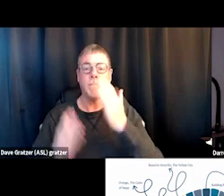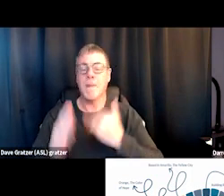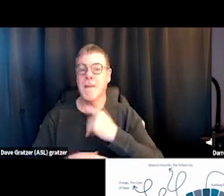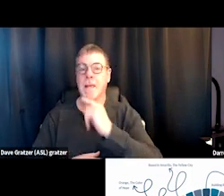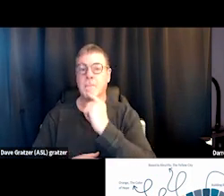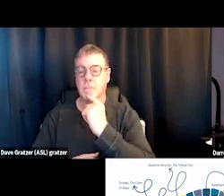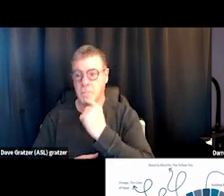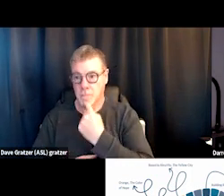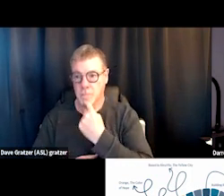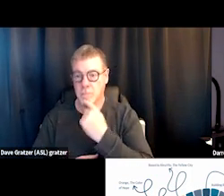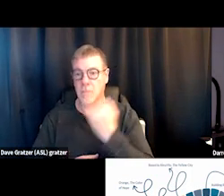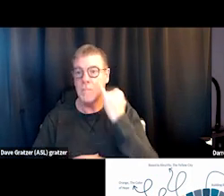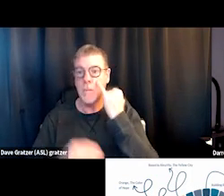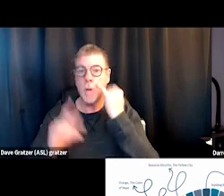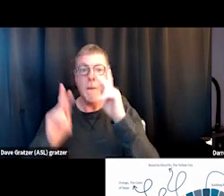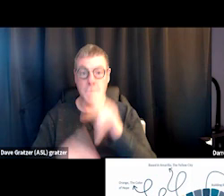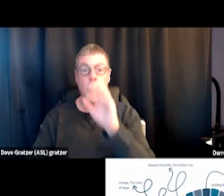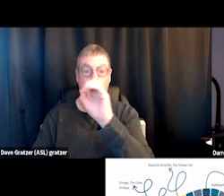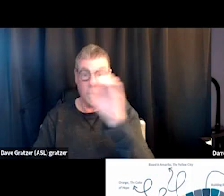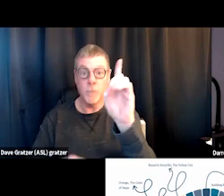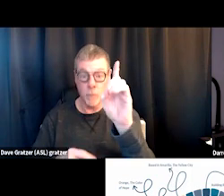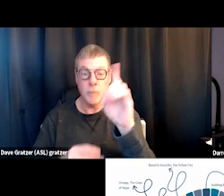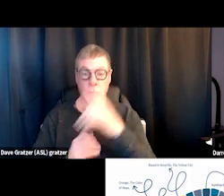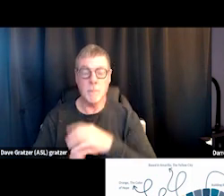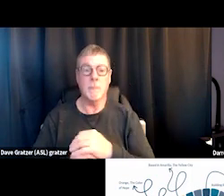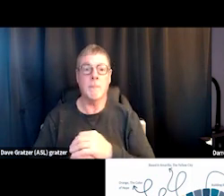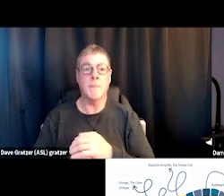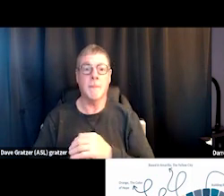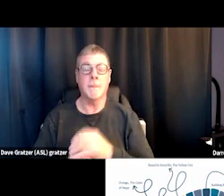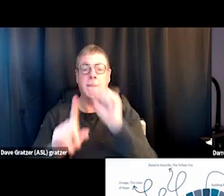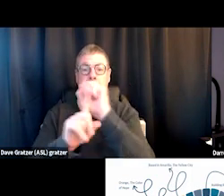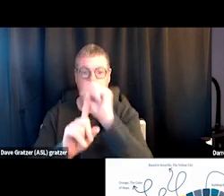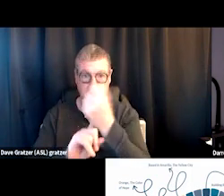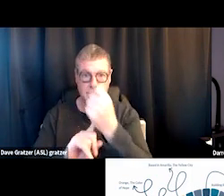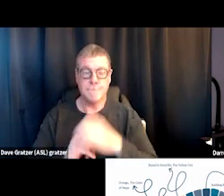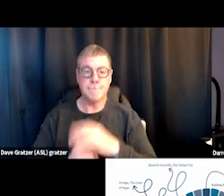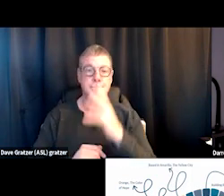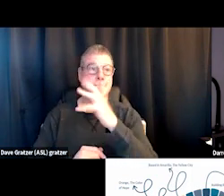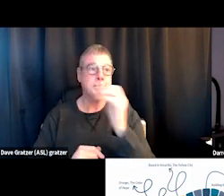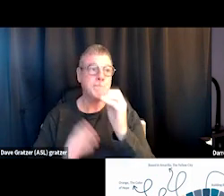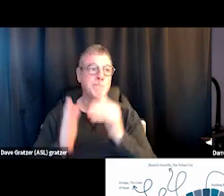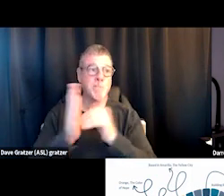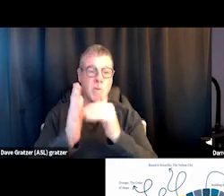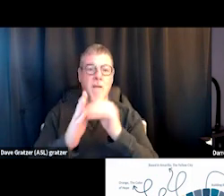say, somebody actually has an overdose episode, and they're often sent to a psych ward